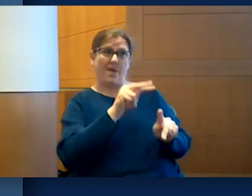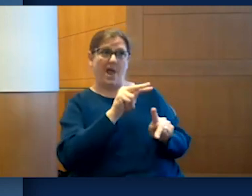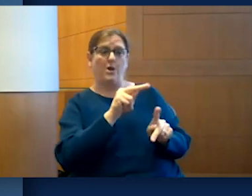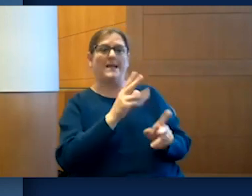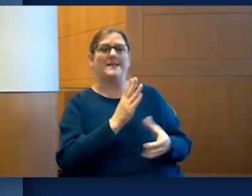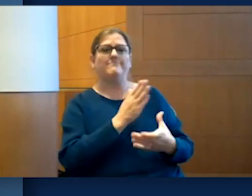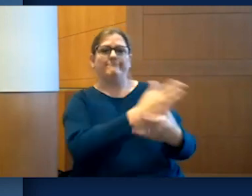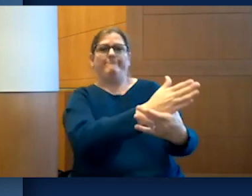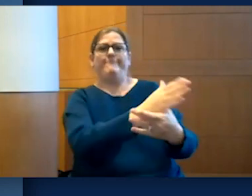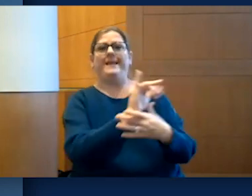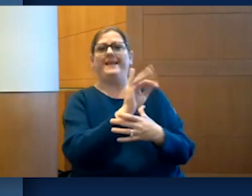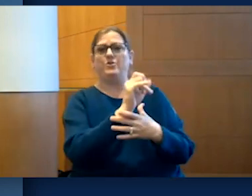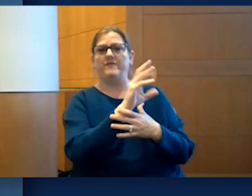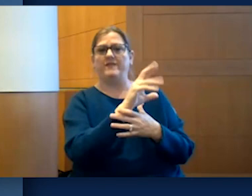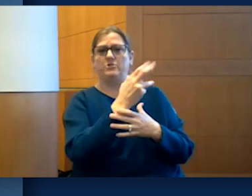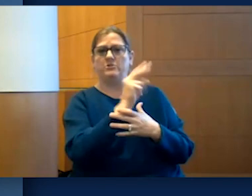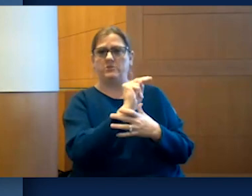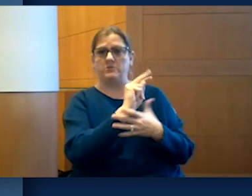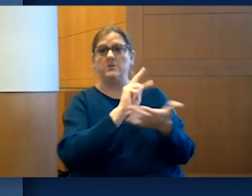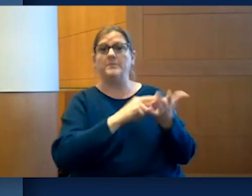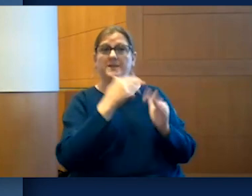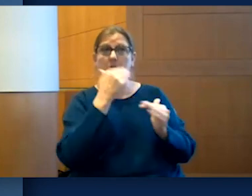So, the second phase of the study was the CGM self-monitoring intervention part of it. It started off with self-process evaluation and then there was training of research staff on to participants how to use CGM. Then the participants had CGM usage and daily diaries for six weeks.